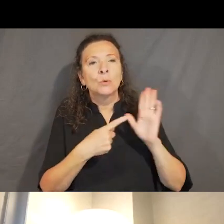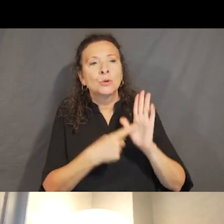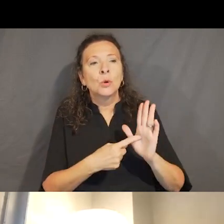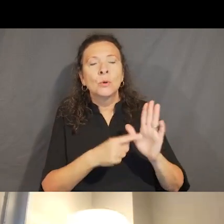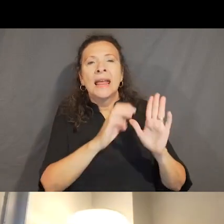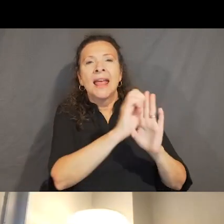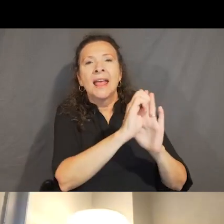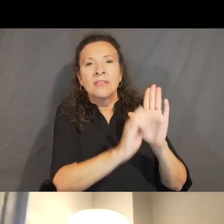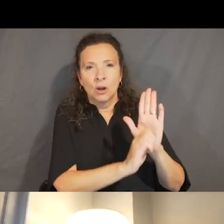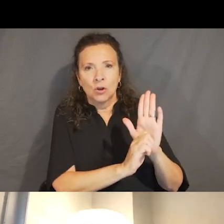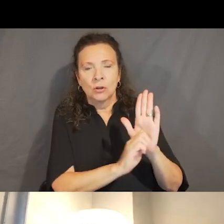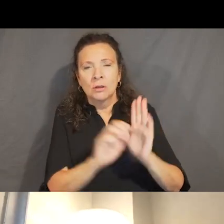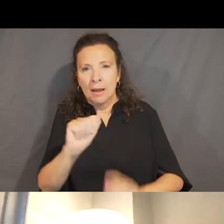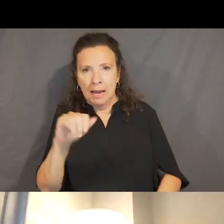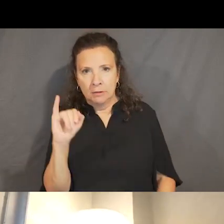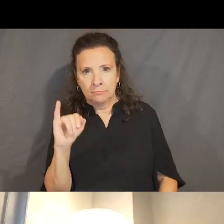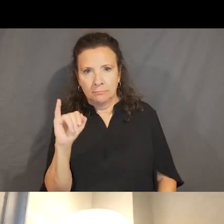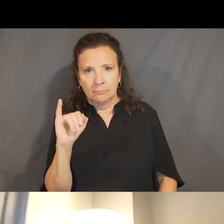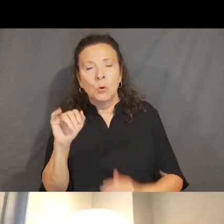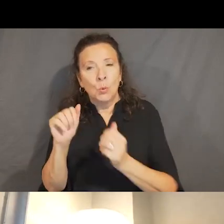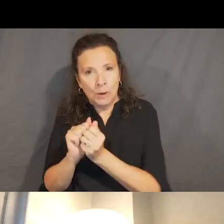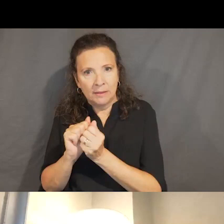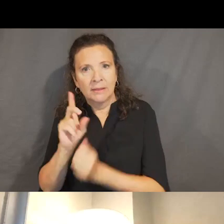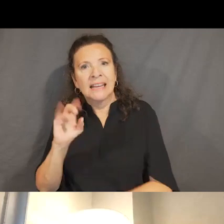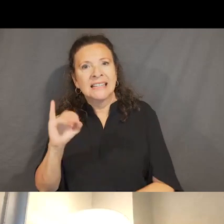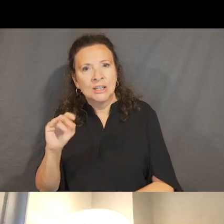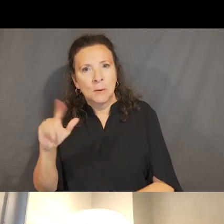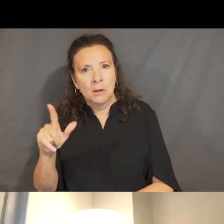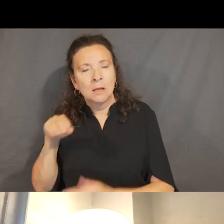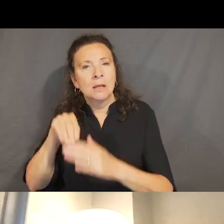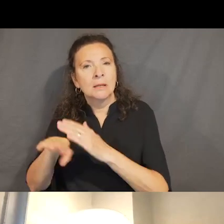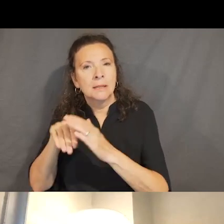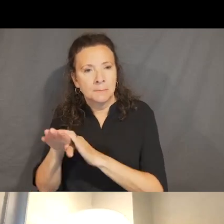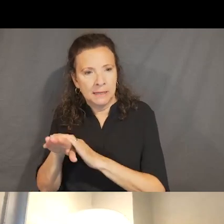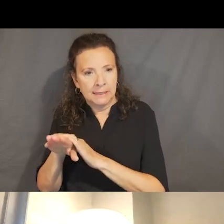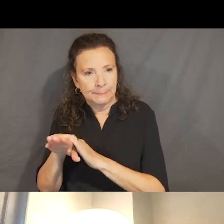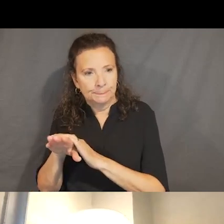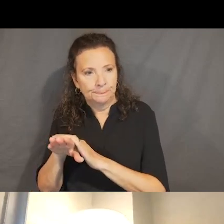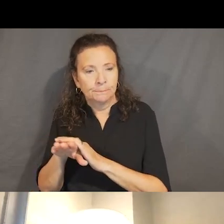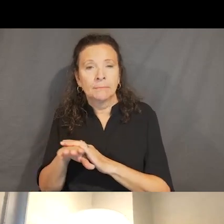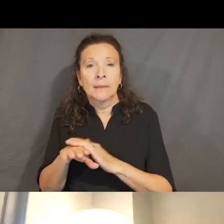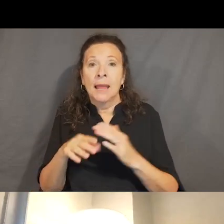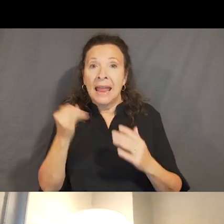artificial intelligence in digital accessibility today. And if you aren't aware of it, introduce